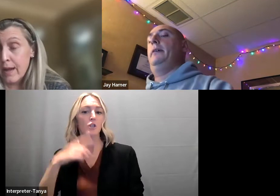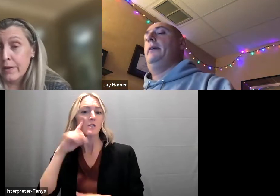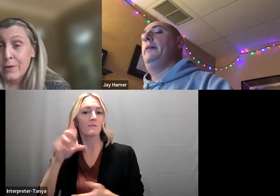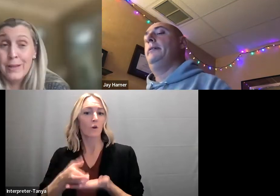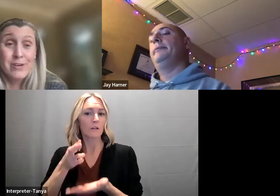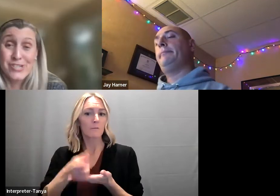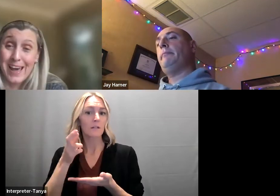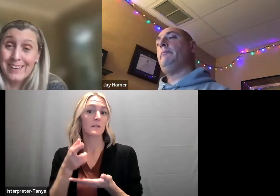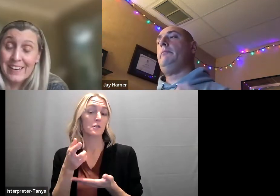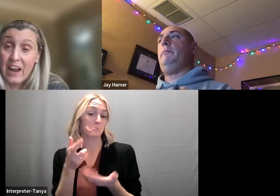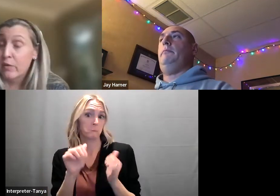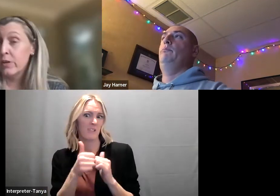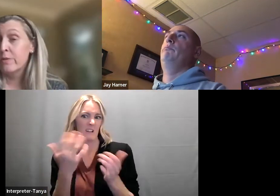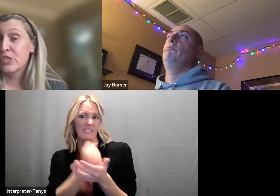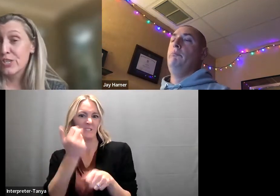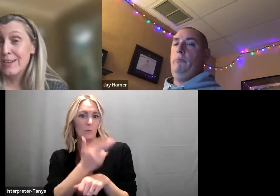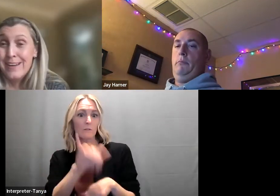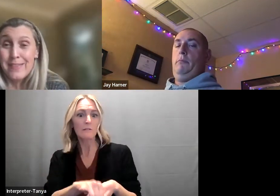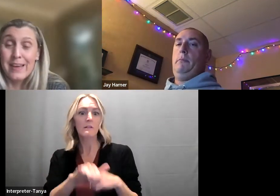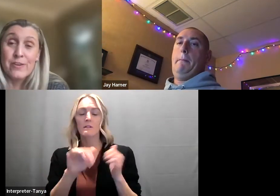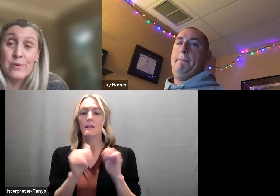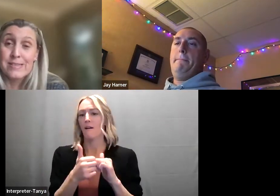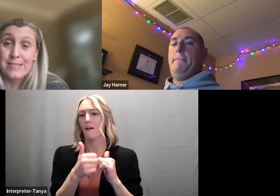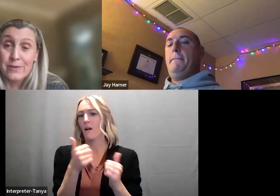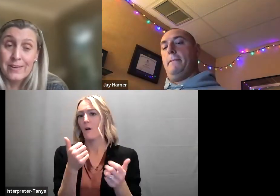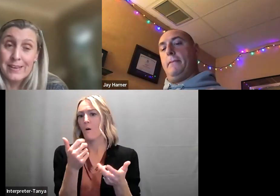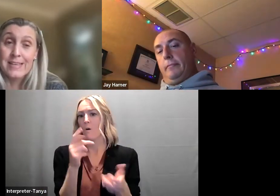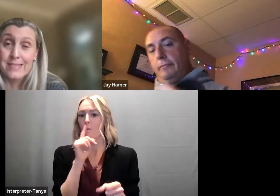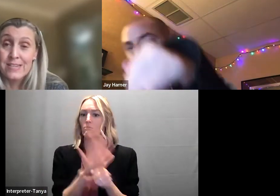How can you leverage that is this how can you ensure that you as a SILCK in that seat,